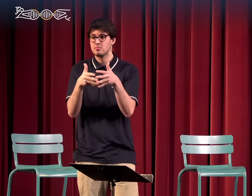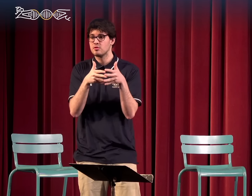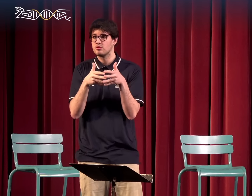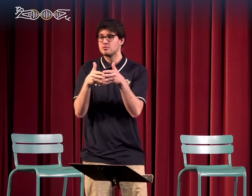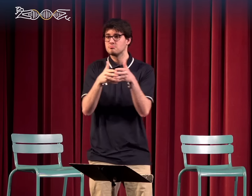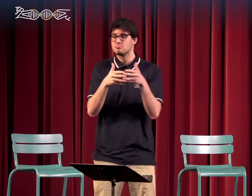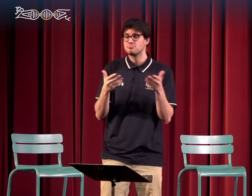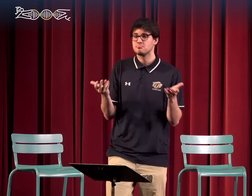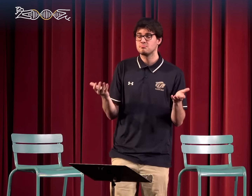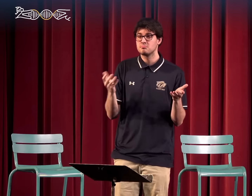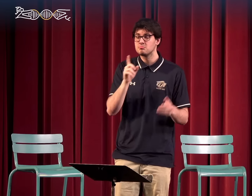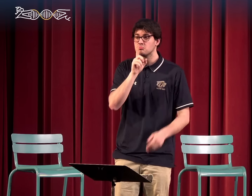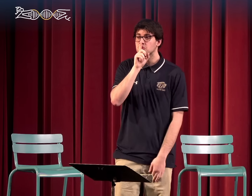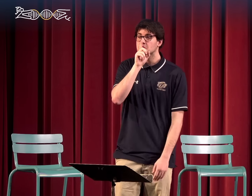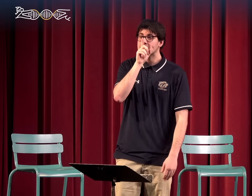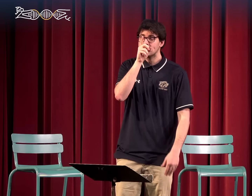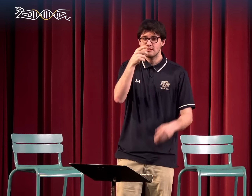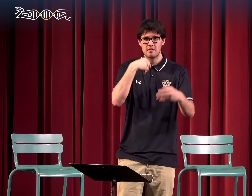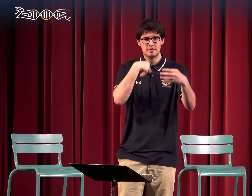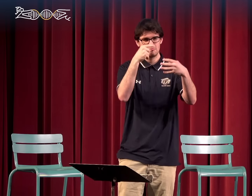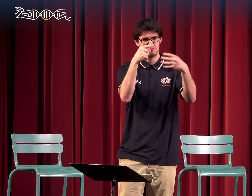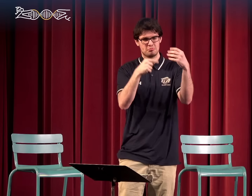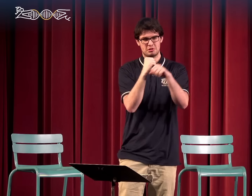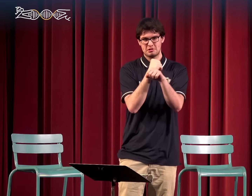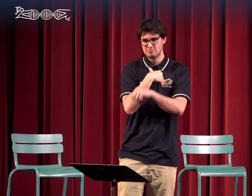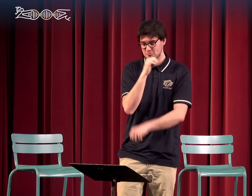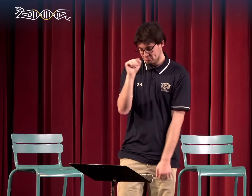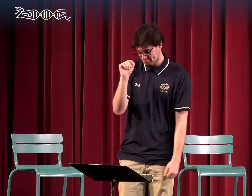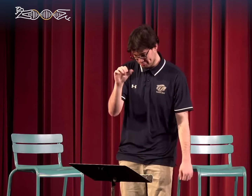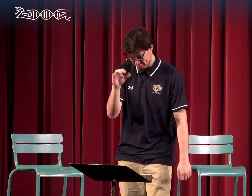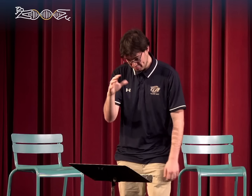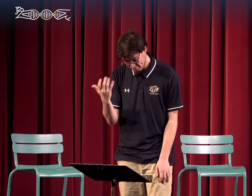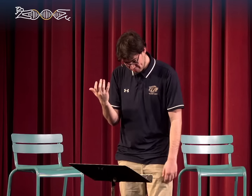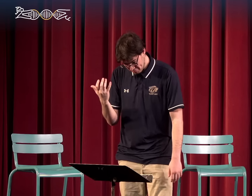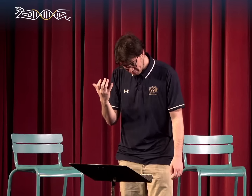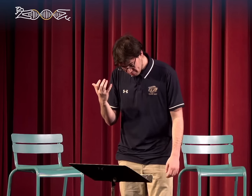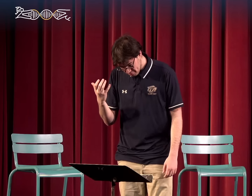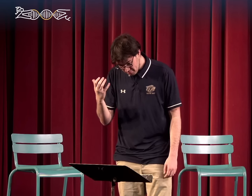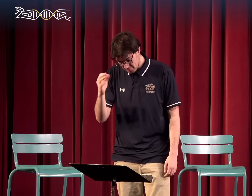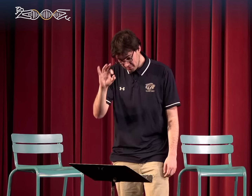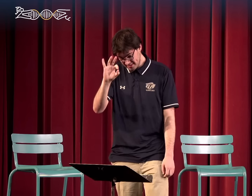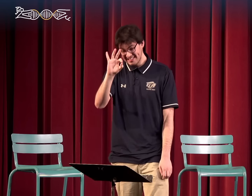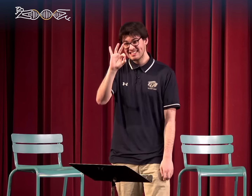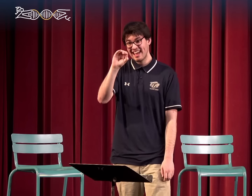in America has to really fight and they have to fight for things like